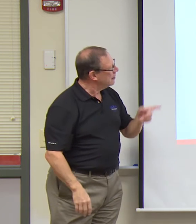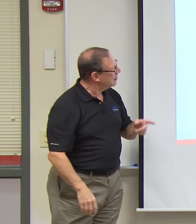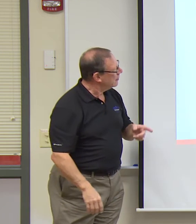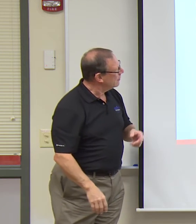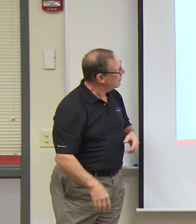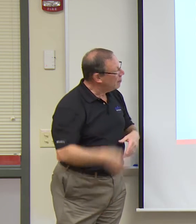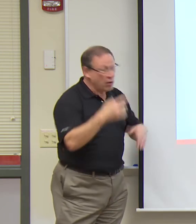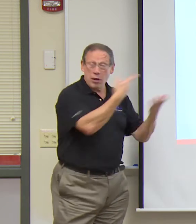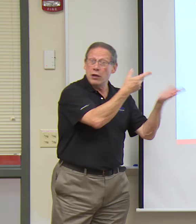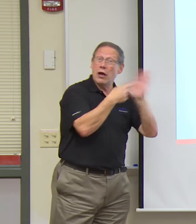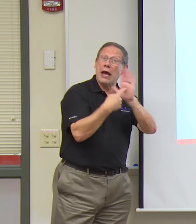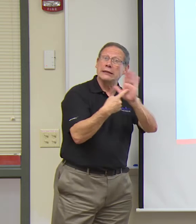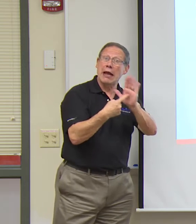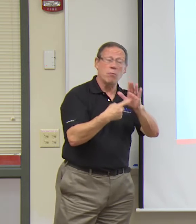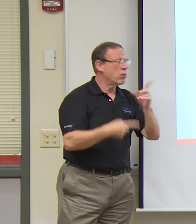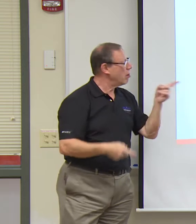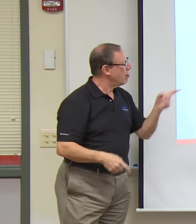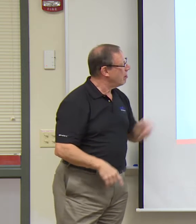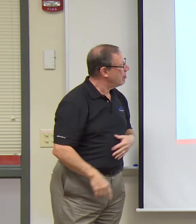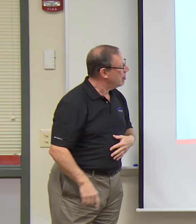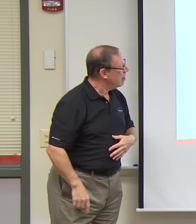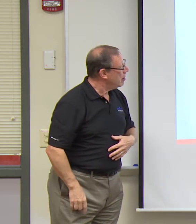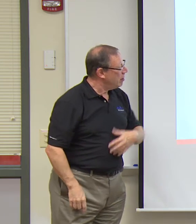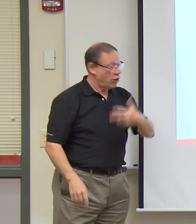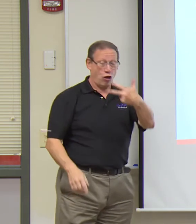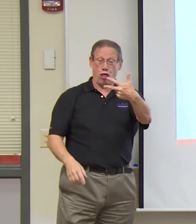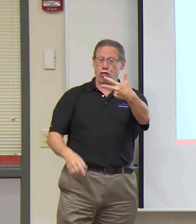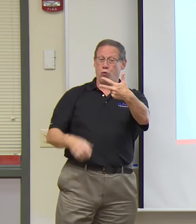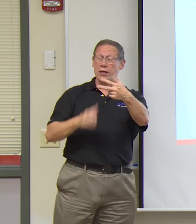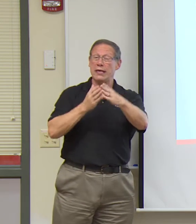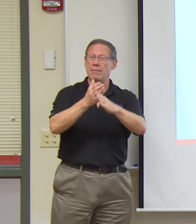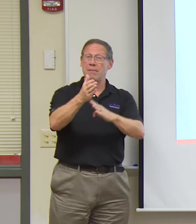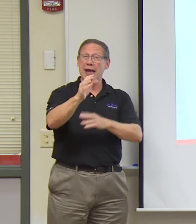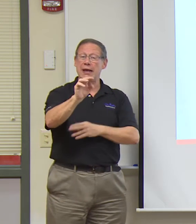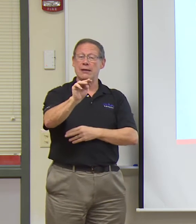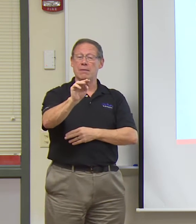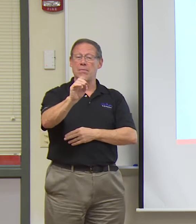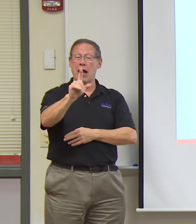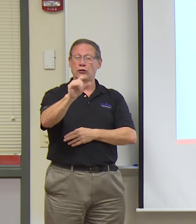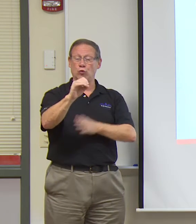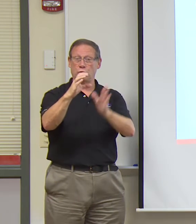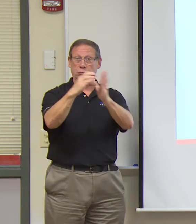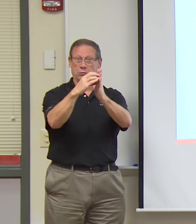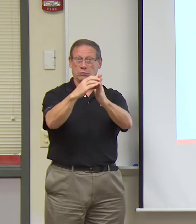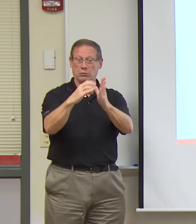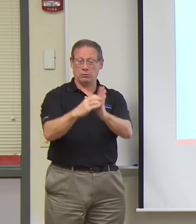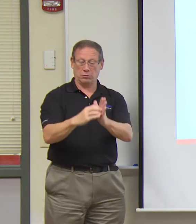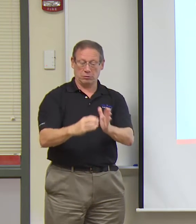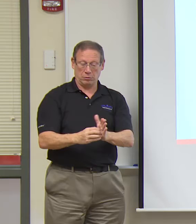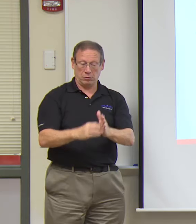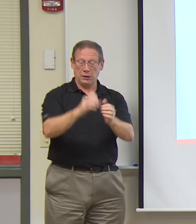there's really just 3 main modules-- syllabus, weekly plans, and course material,